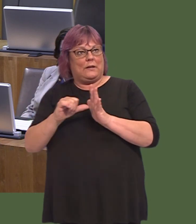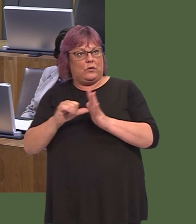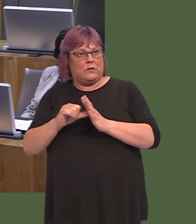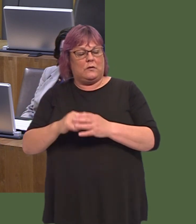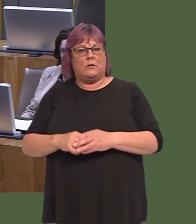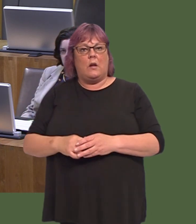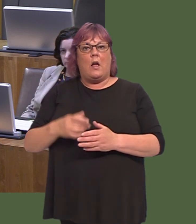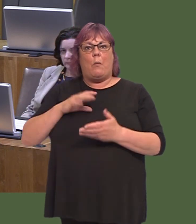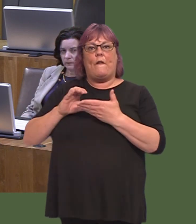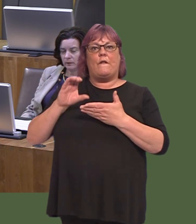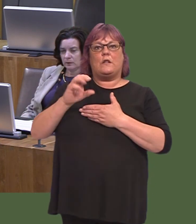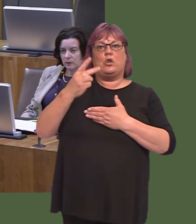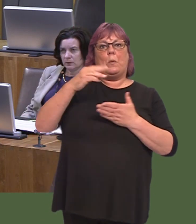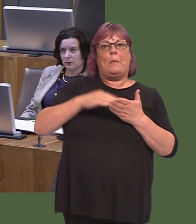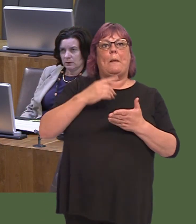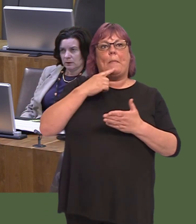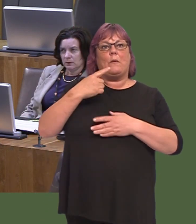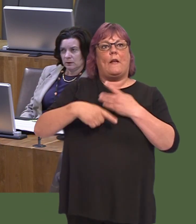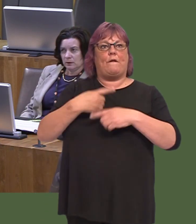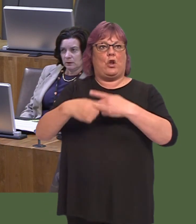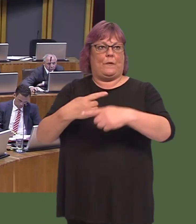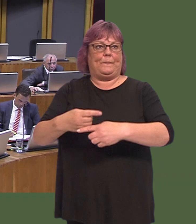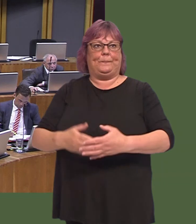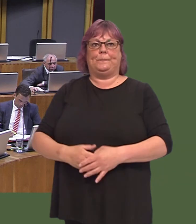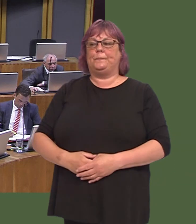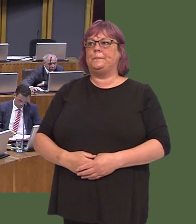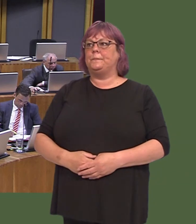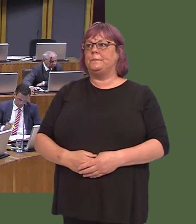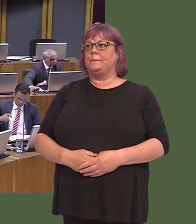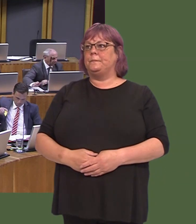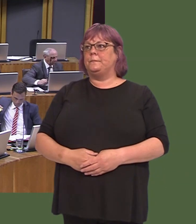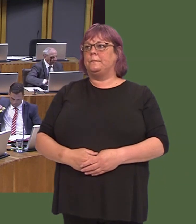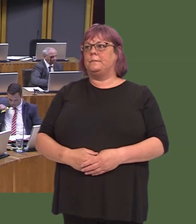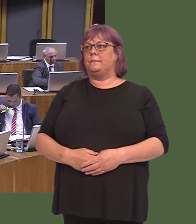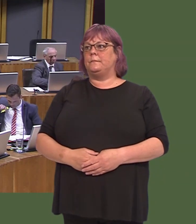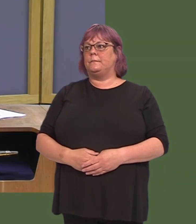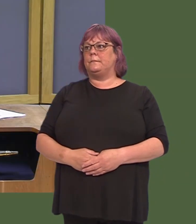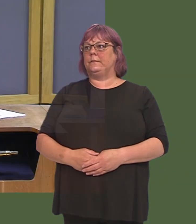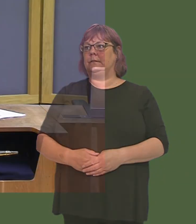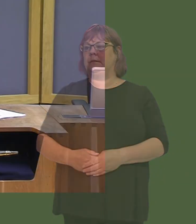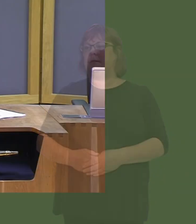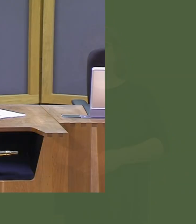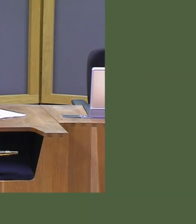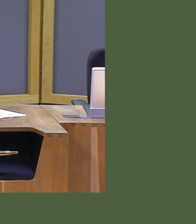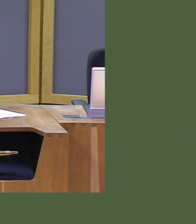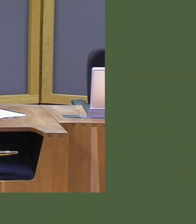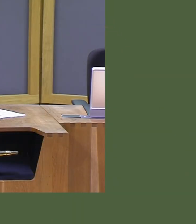and we are investing £2 million a year to do so. Y Llywydd / The Llywydd: Thank you, First Minister.